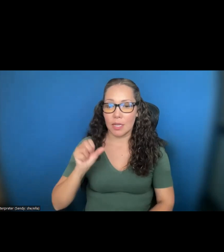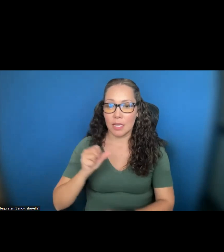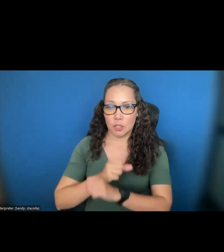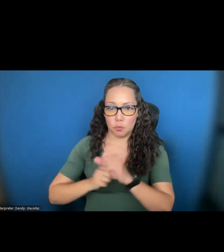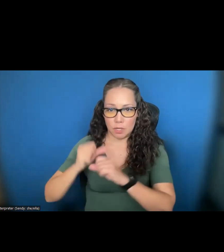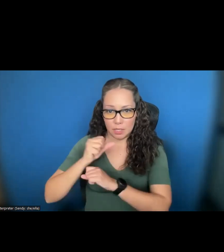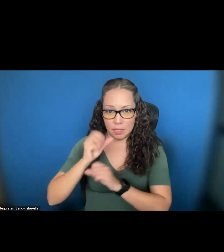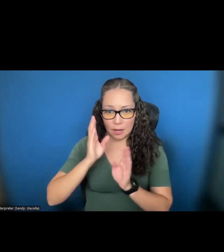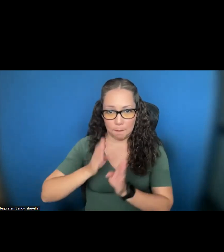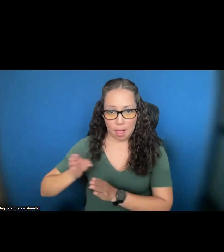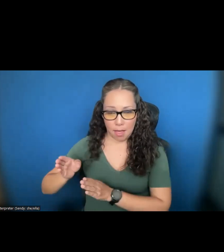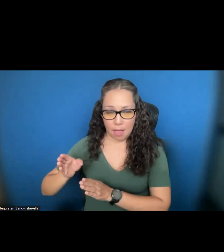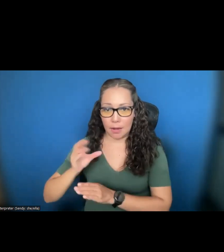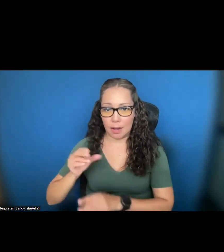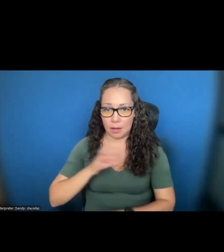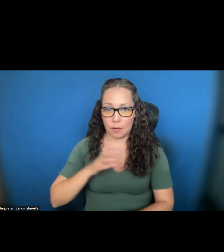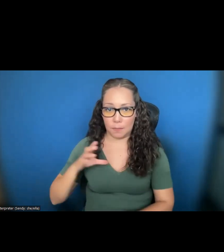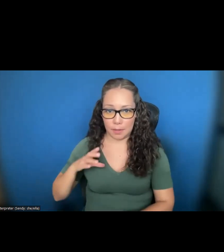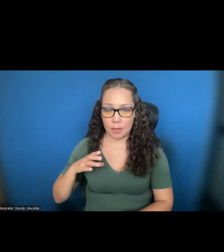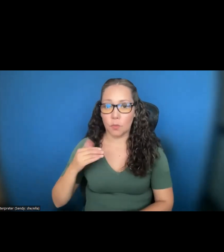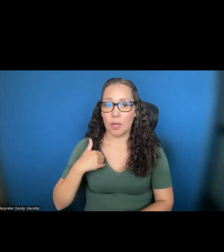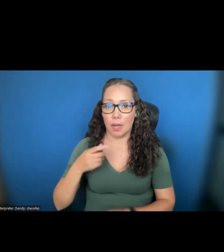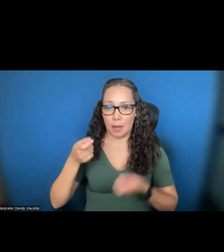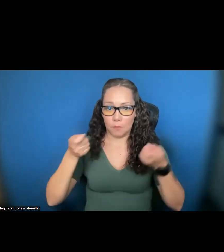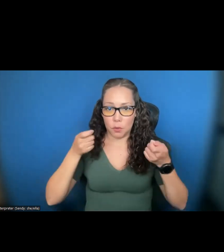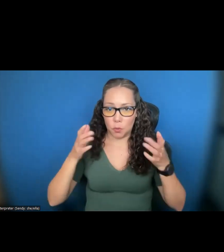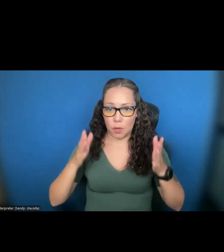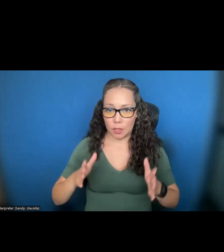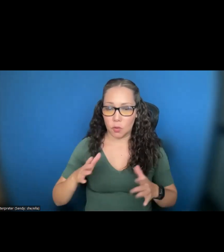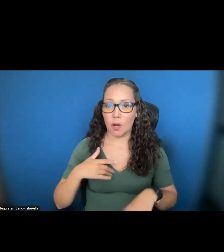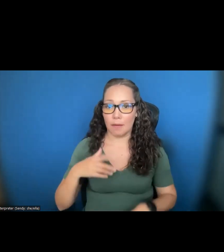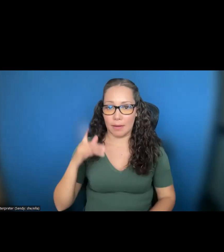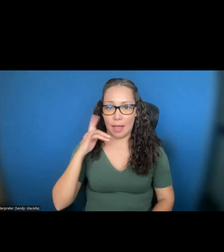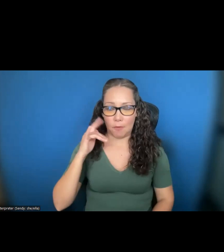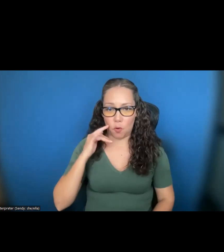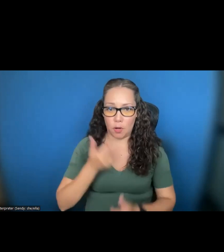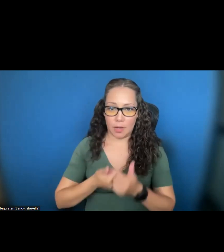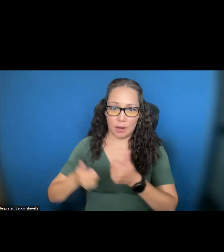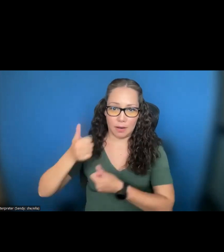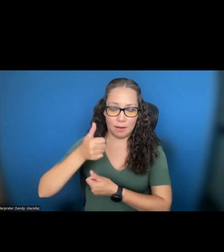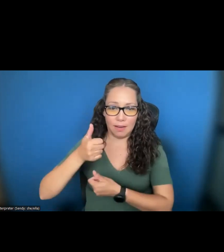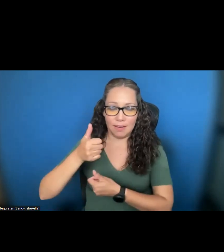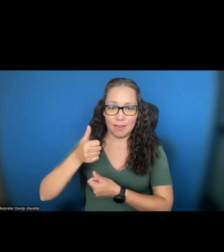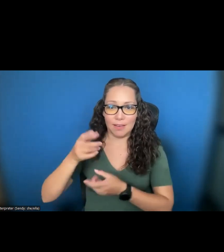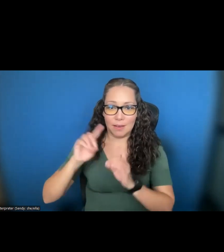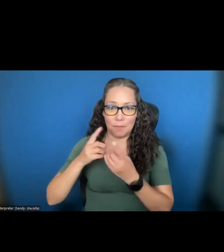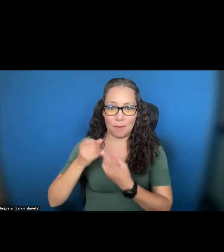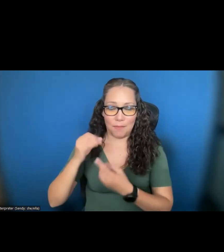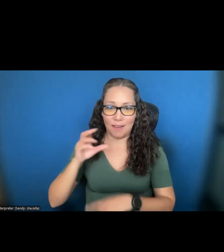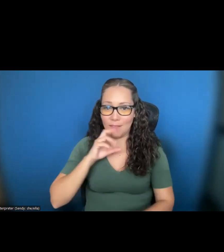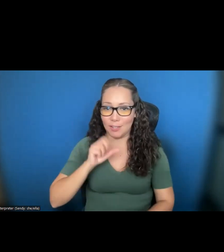we have our uh director of California Department of Aging Susan dears to uh discuss this so Susan